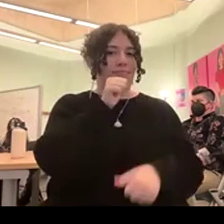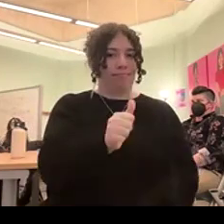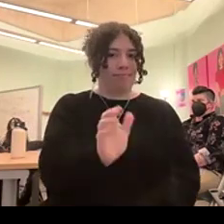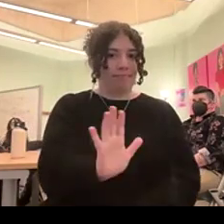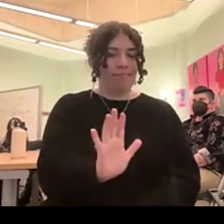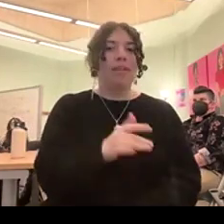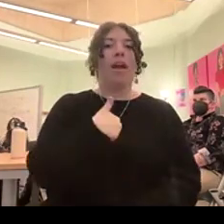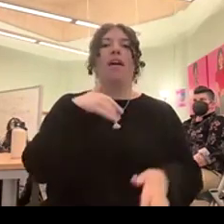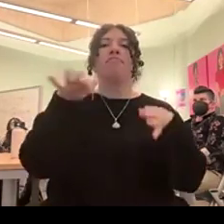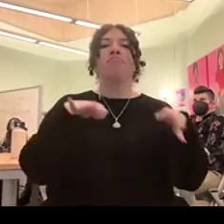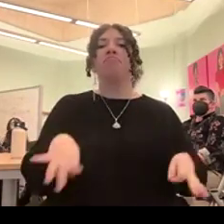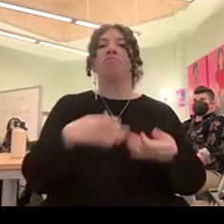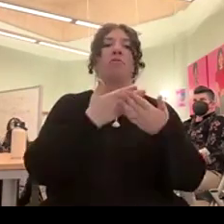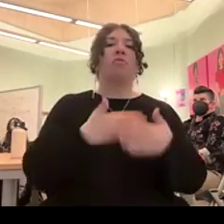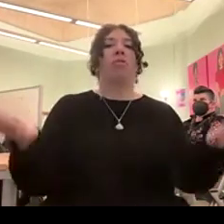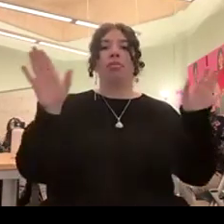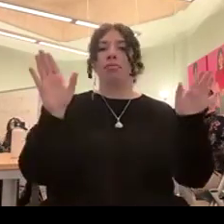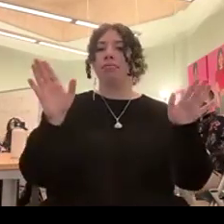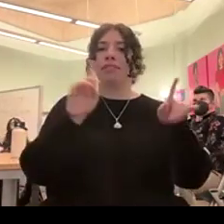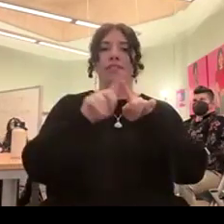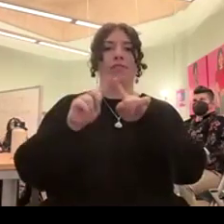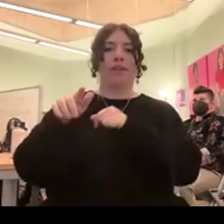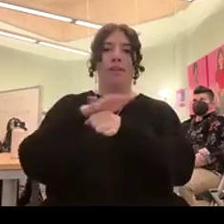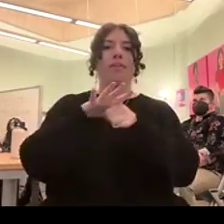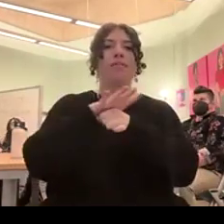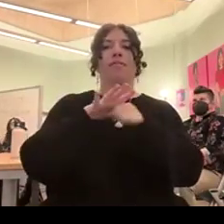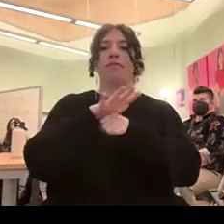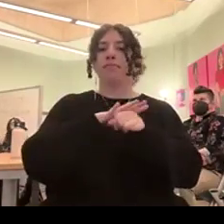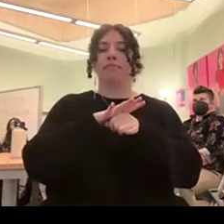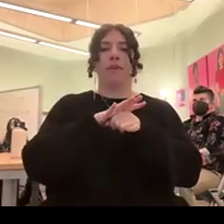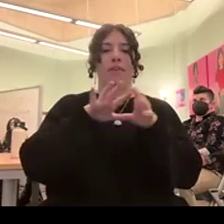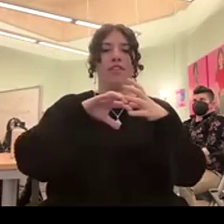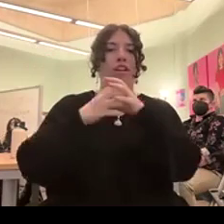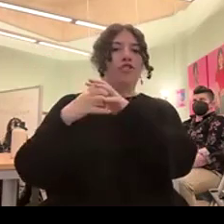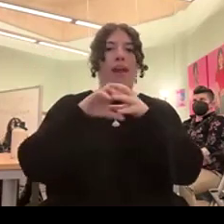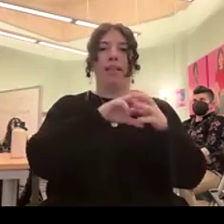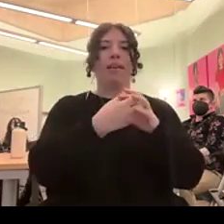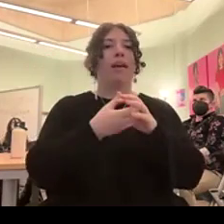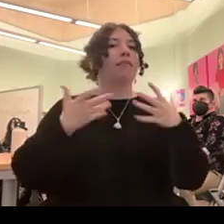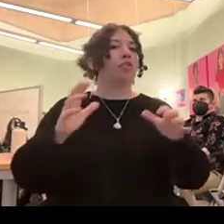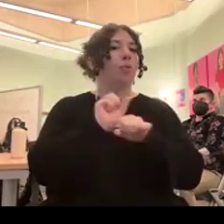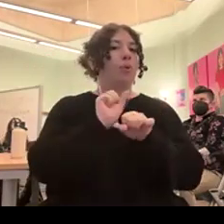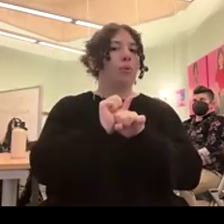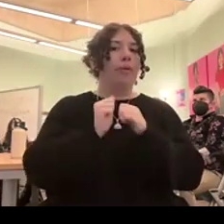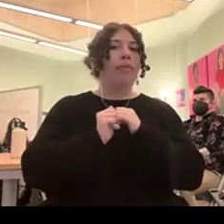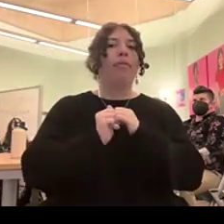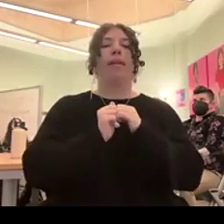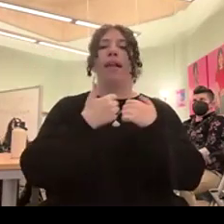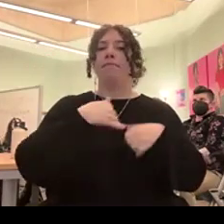cover letter. I just explained, just overall the different areas of intersectionality I